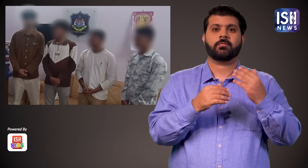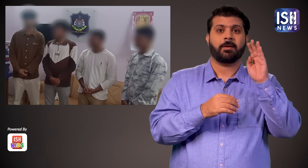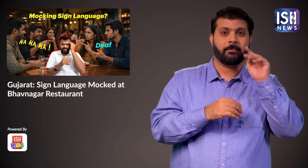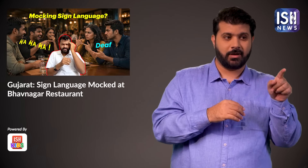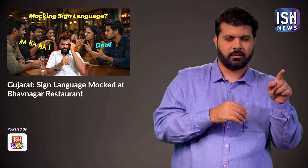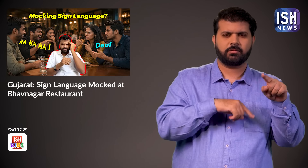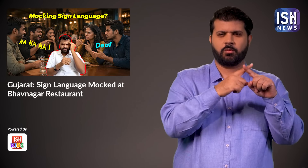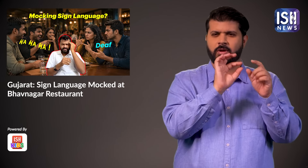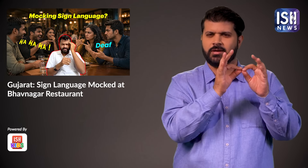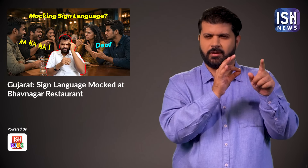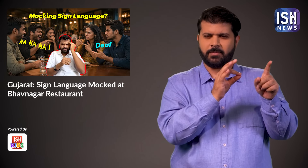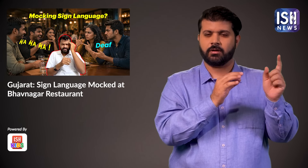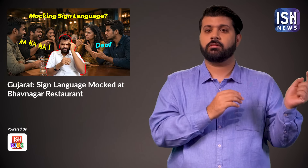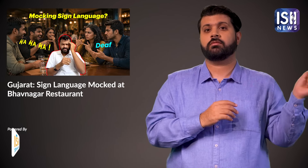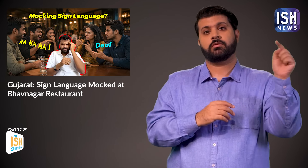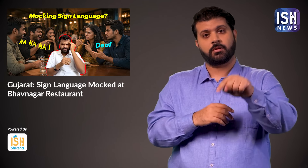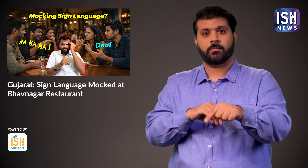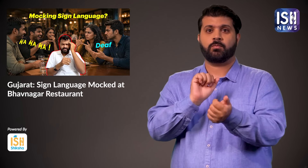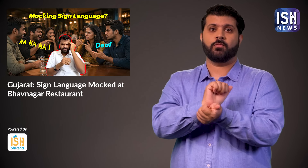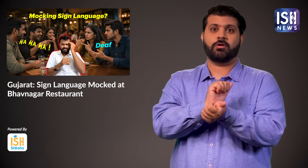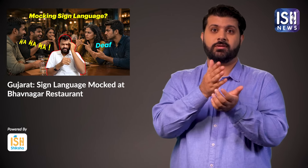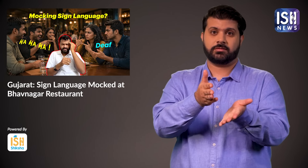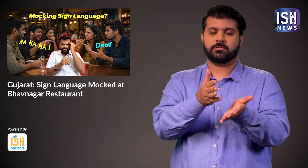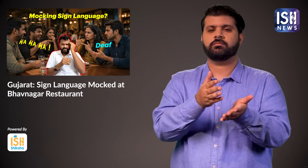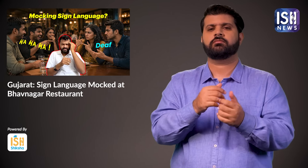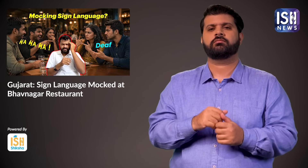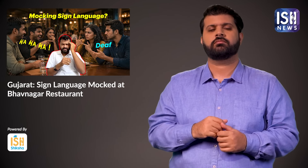Manan, along with an interpreter, went to the police station.